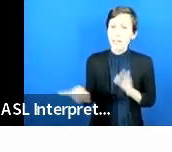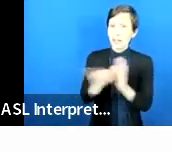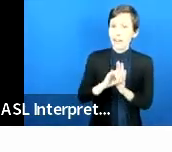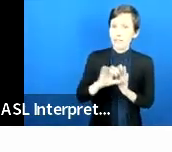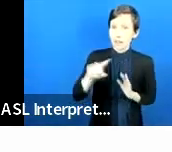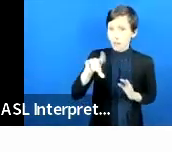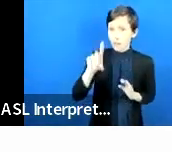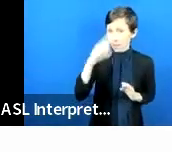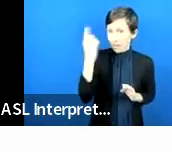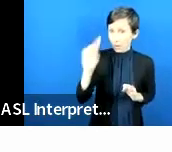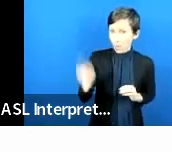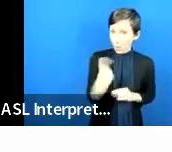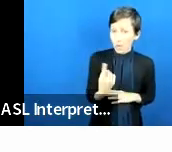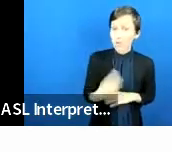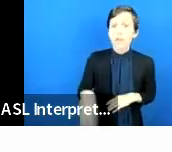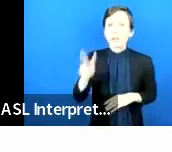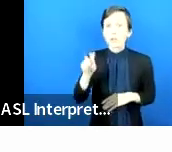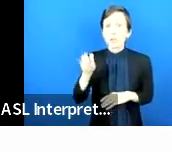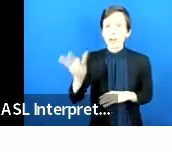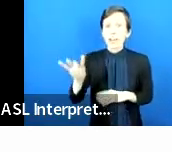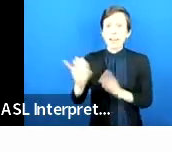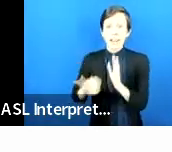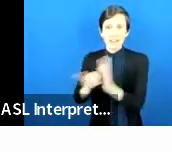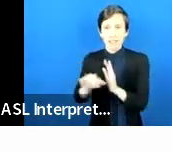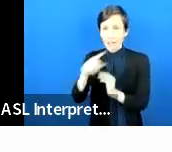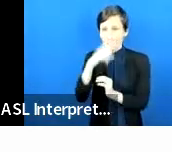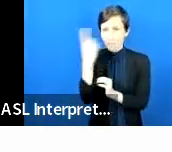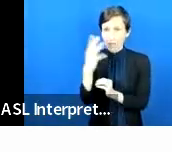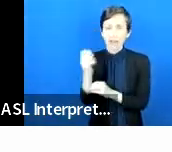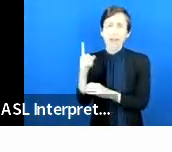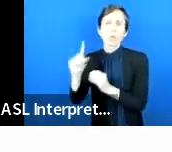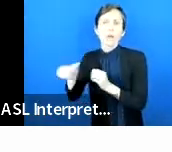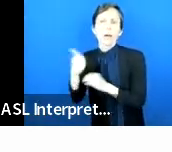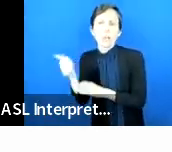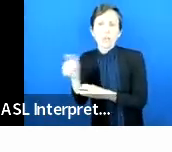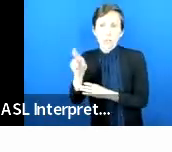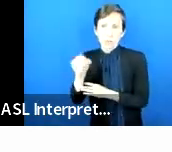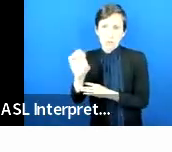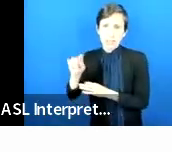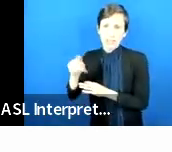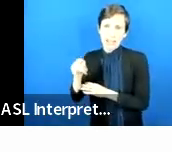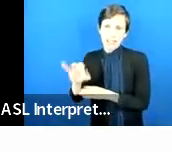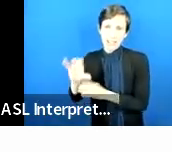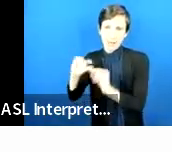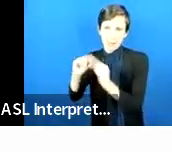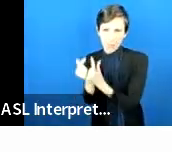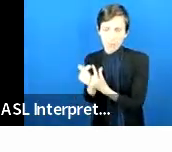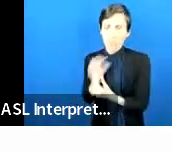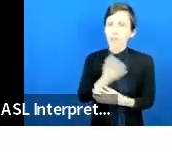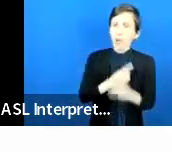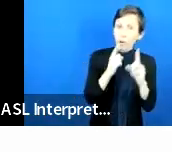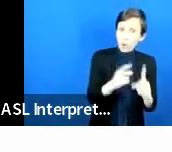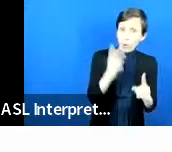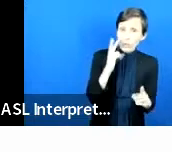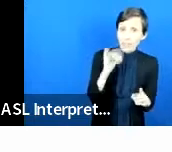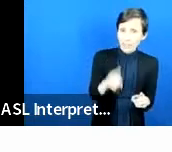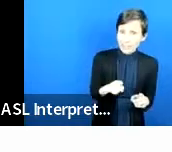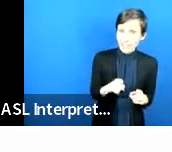and an additional 2.8% identifying as black and at least one other racial and ethnic group. Our goal is to see this promising trend continue.